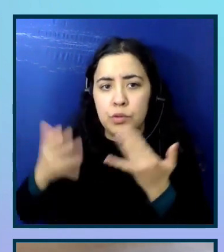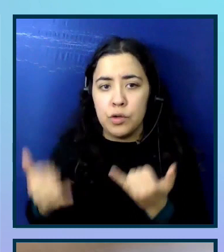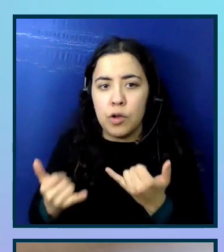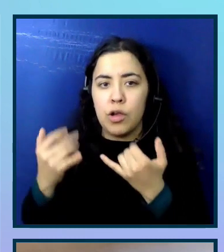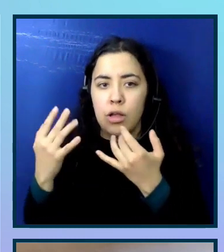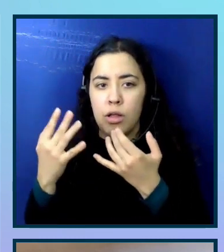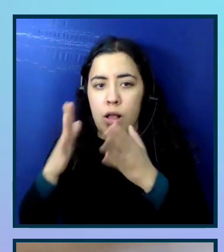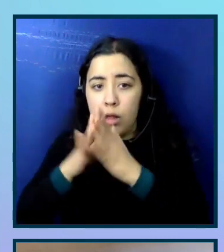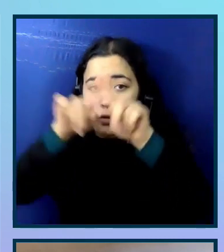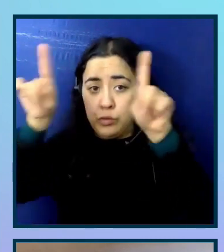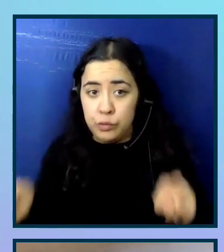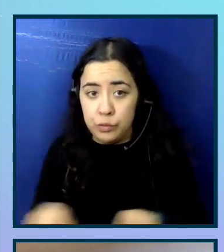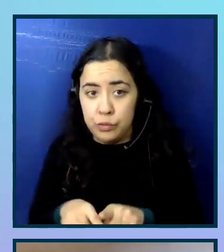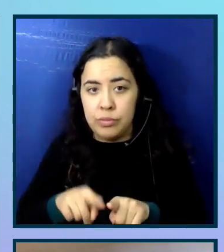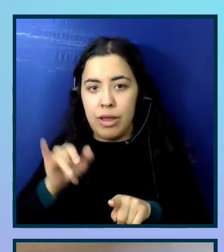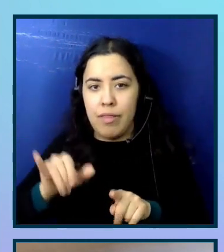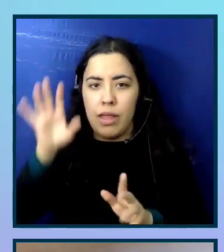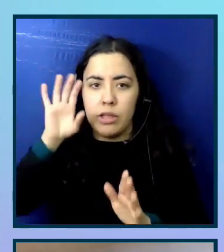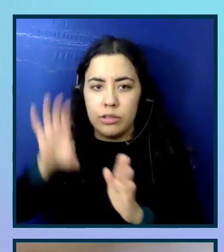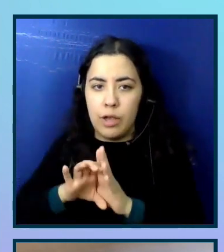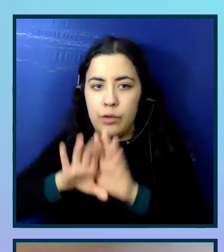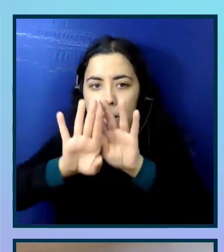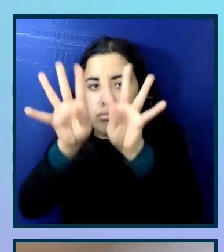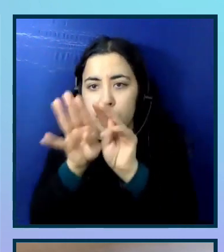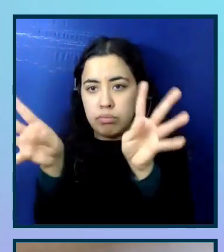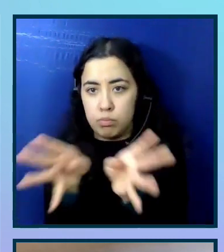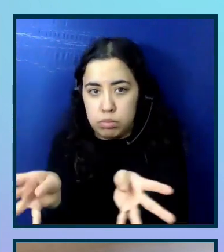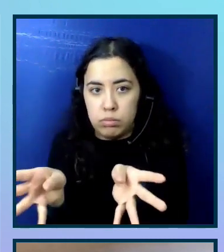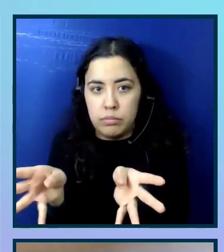which lists various topics of disability studies.